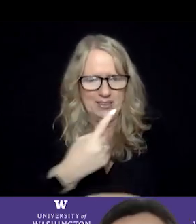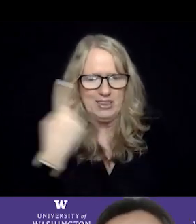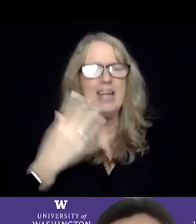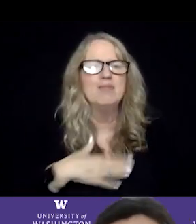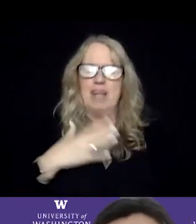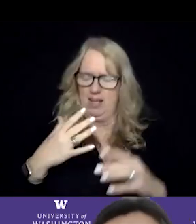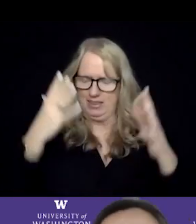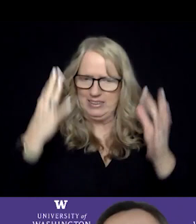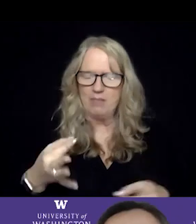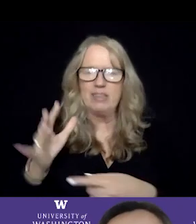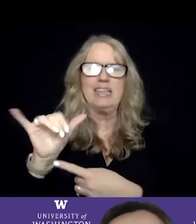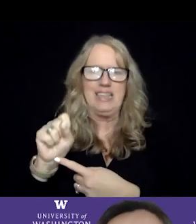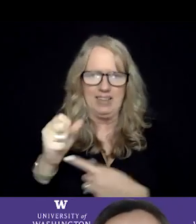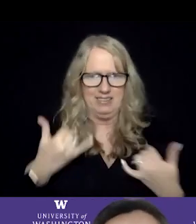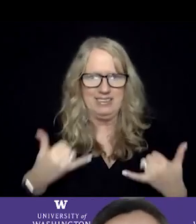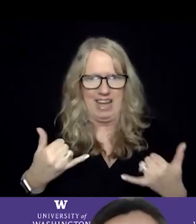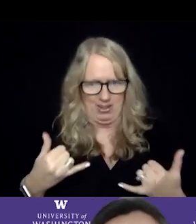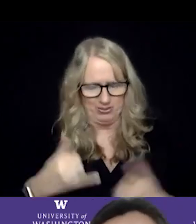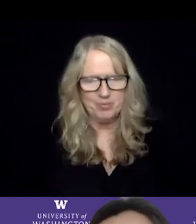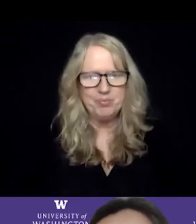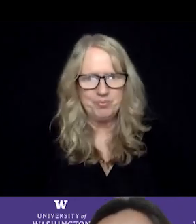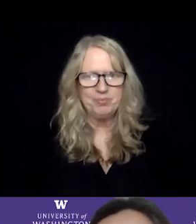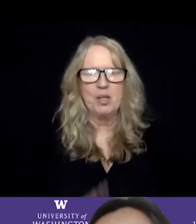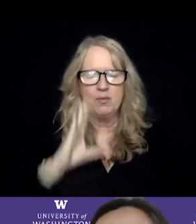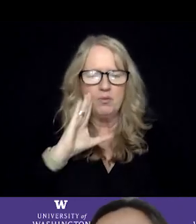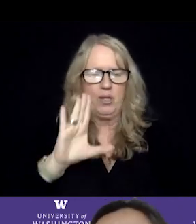DEFINITELY YES IN THAT DEBATE QUESTION.